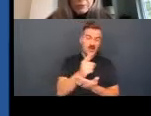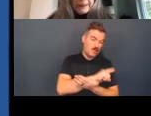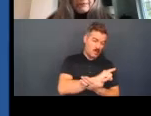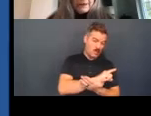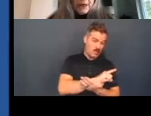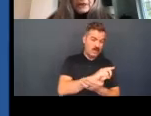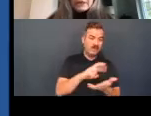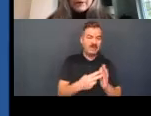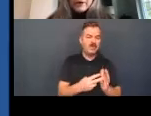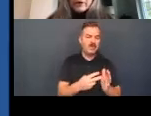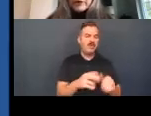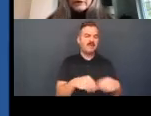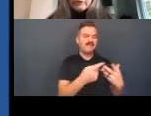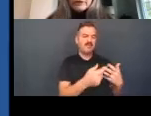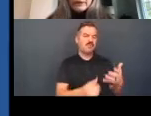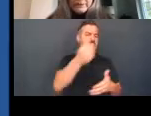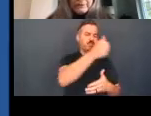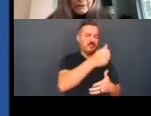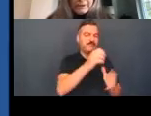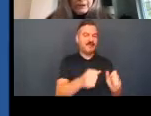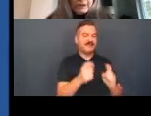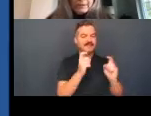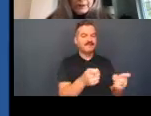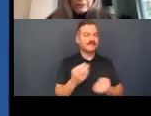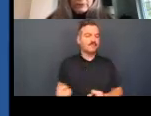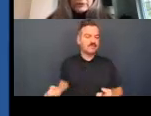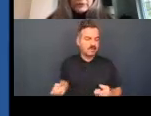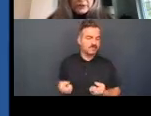be given the highest priority to receive limited resources.